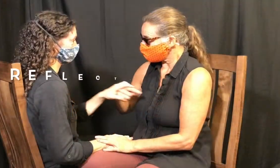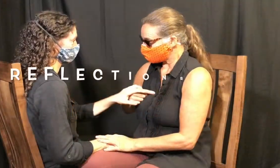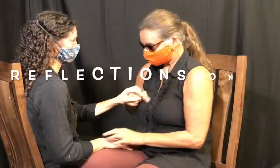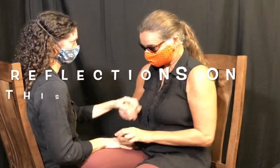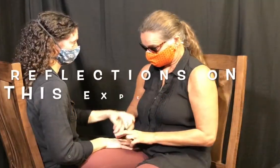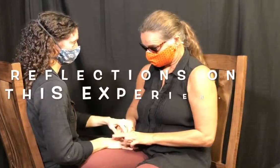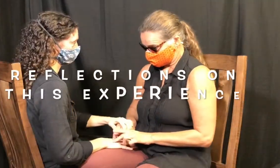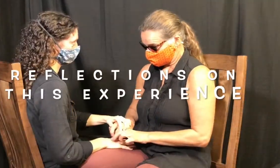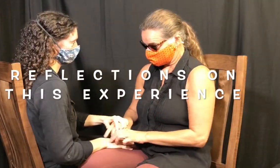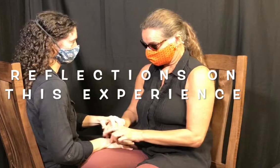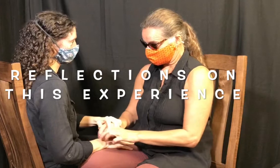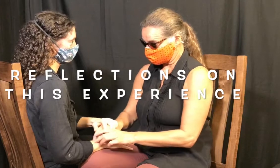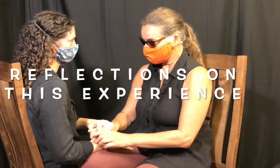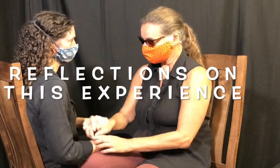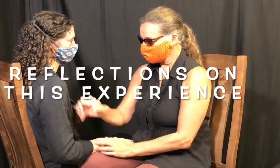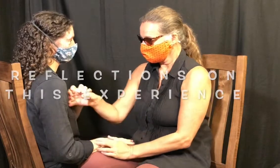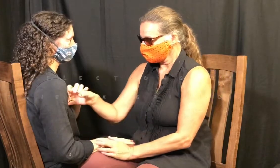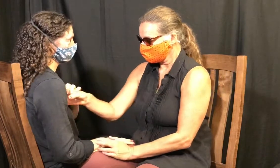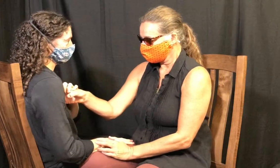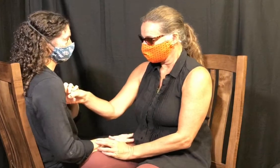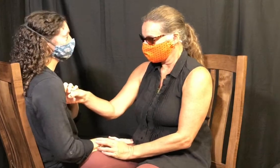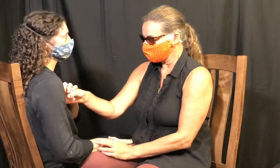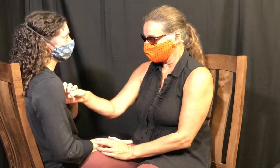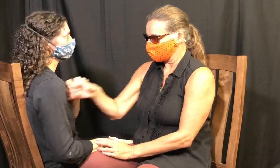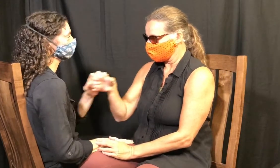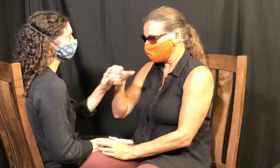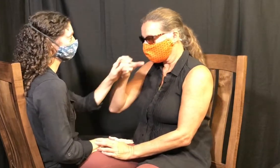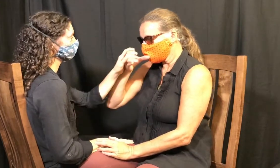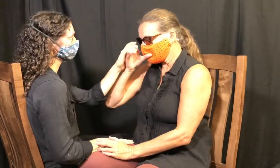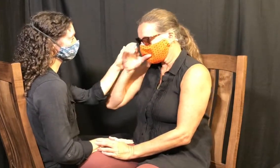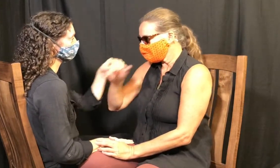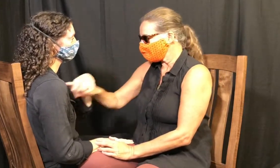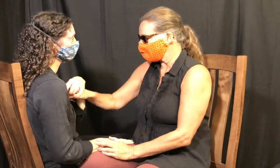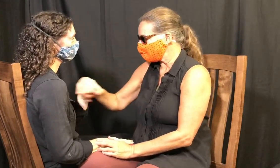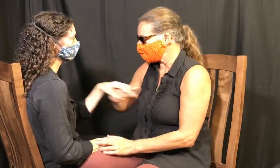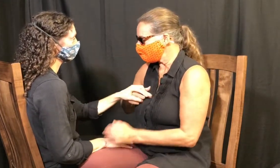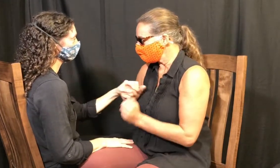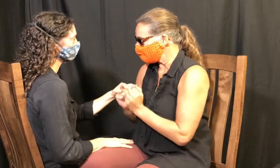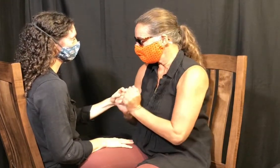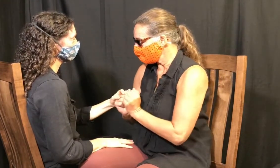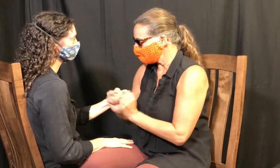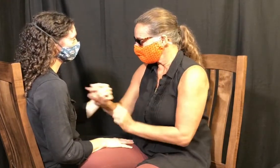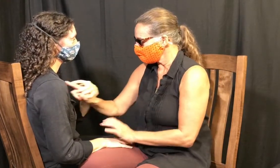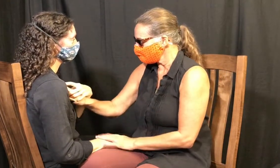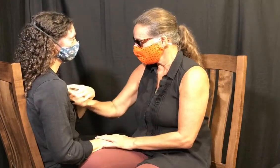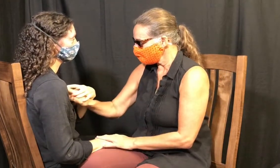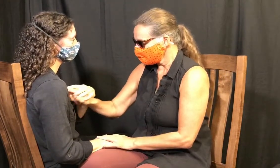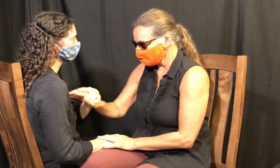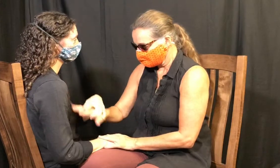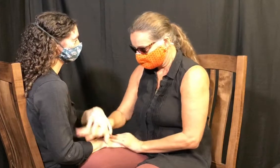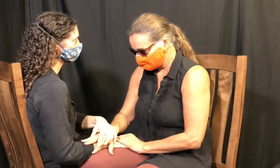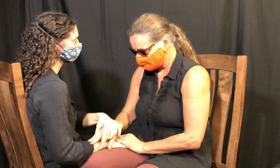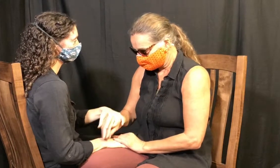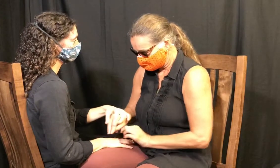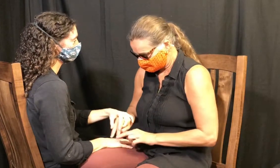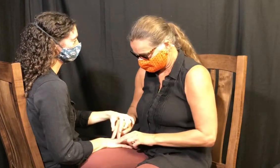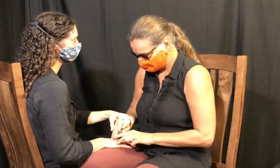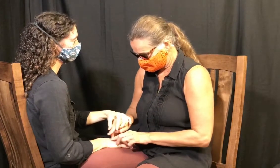Reflections on this experience. Let's review the key units of learning from this activity. In order to get a drink of water,